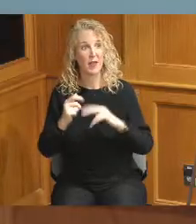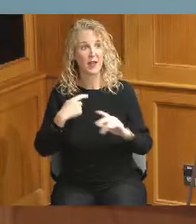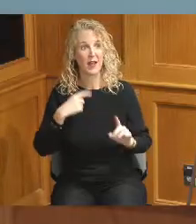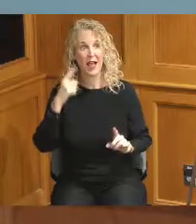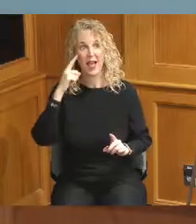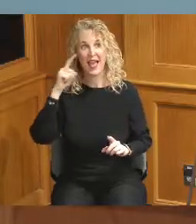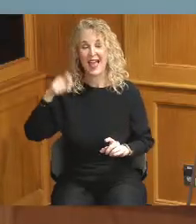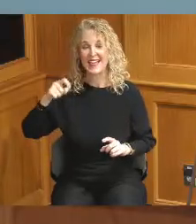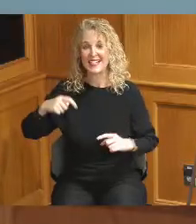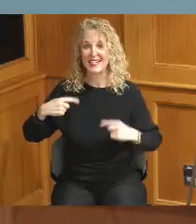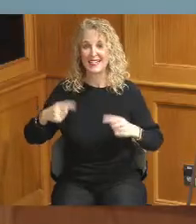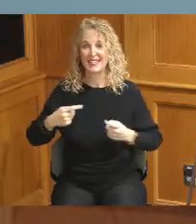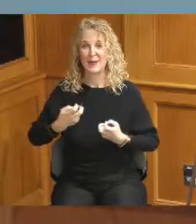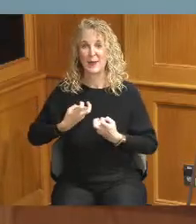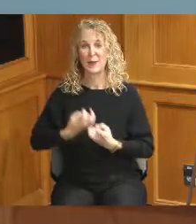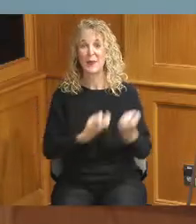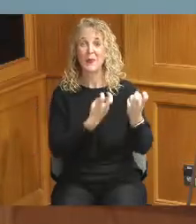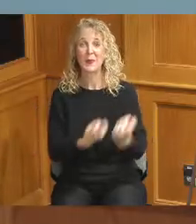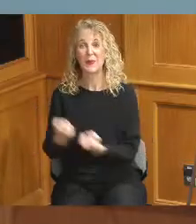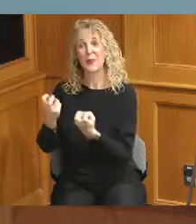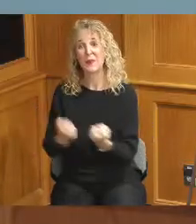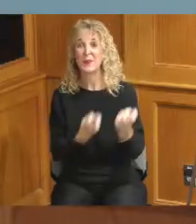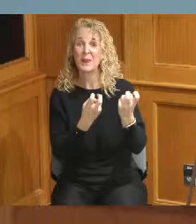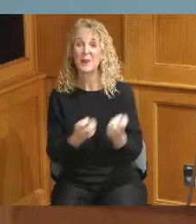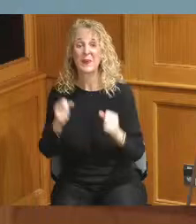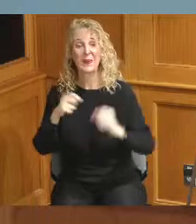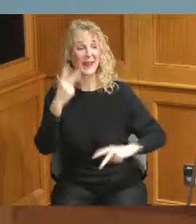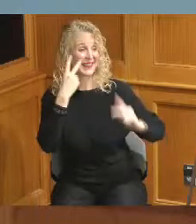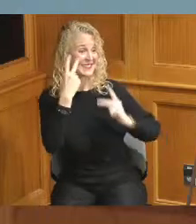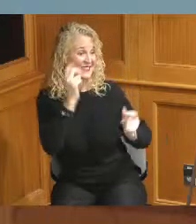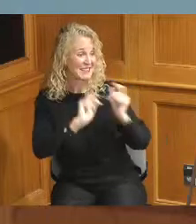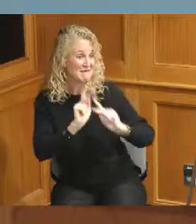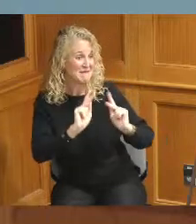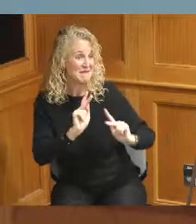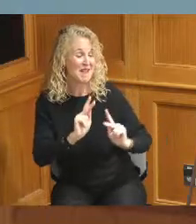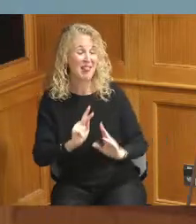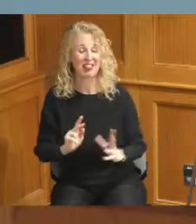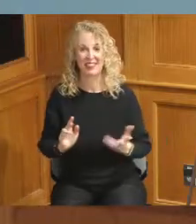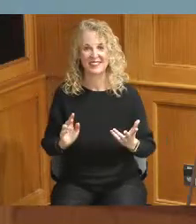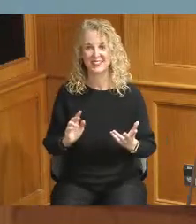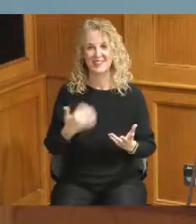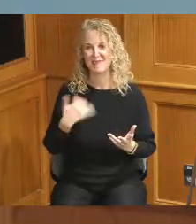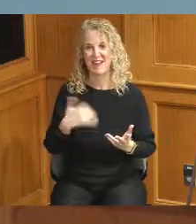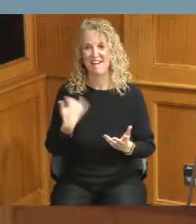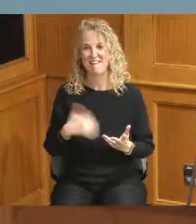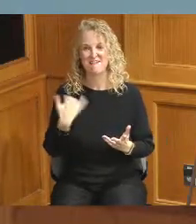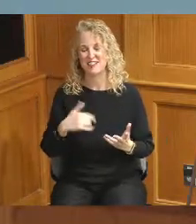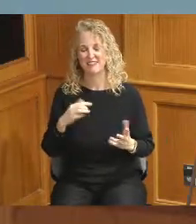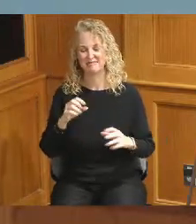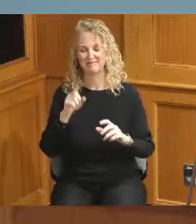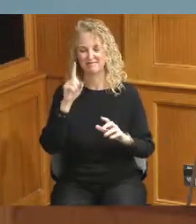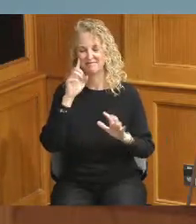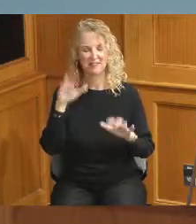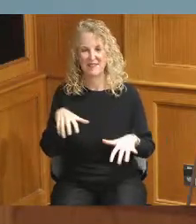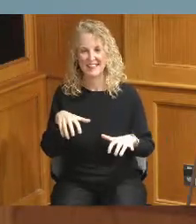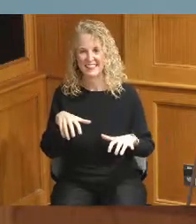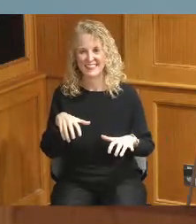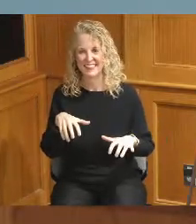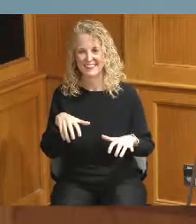roller skates to for supervisors to to be able to to adequately supervise the the this this is is is